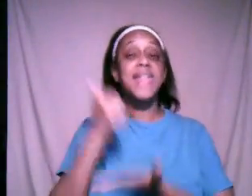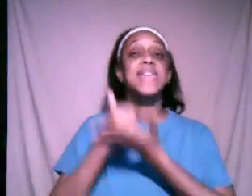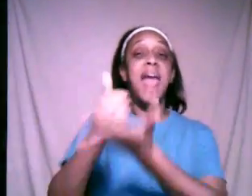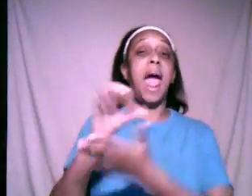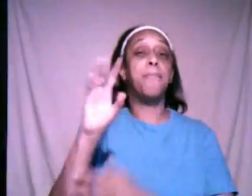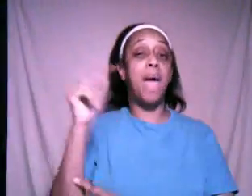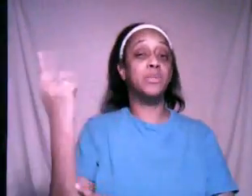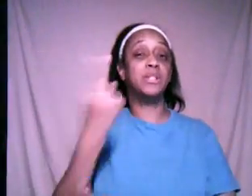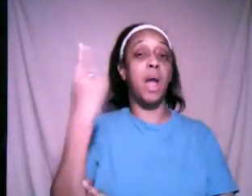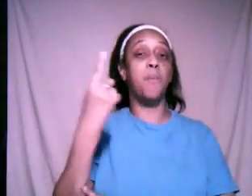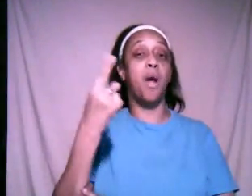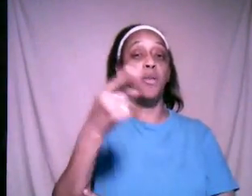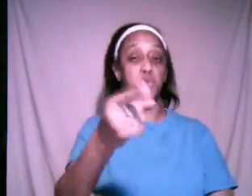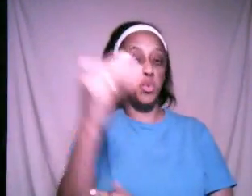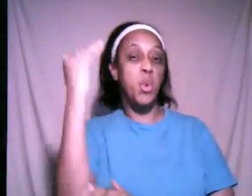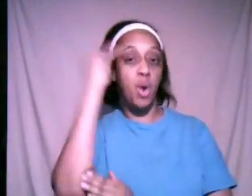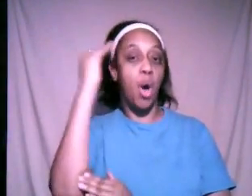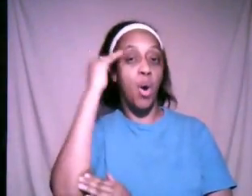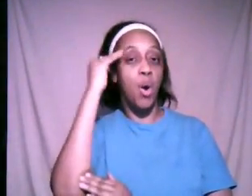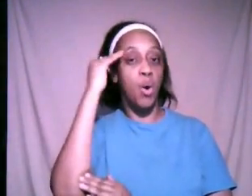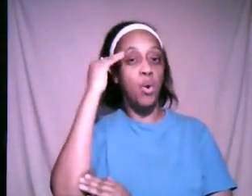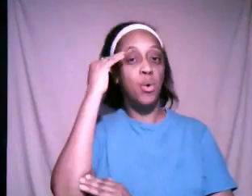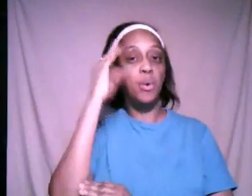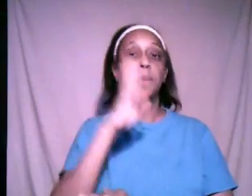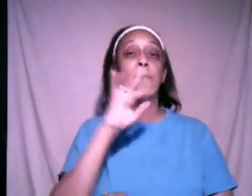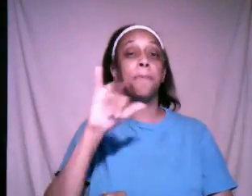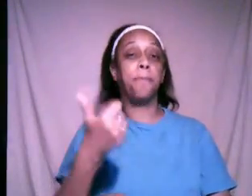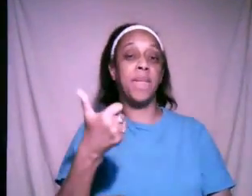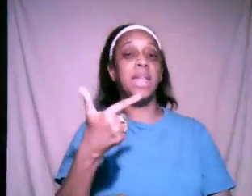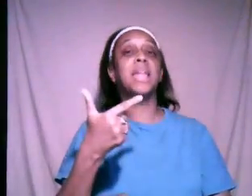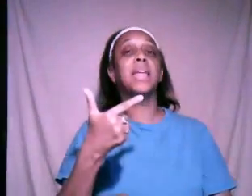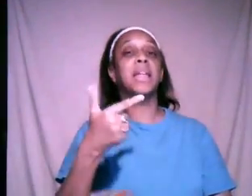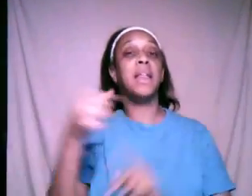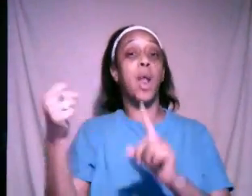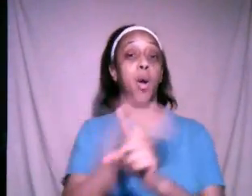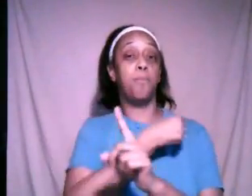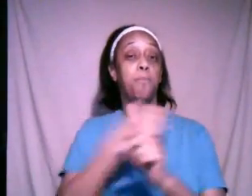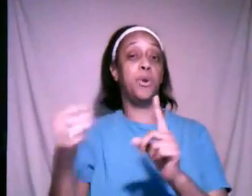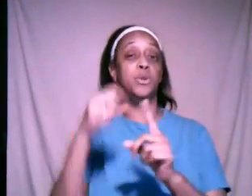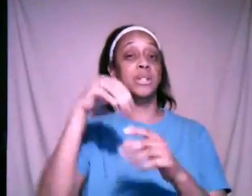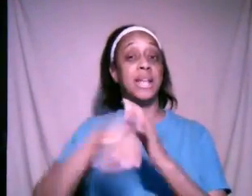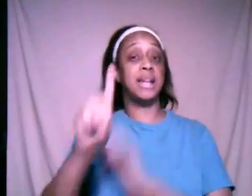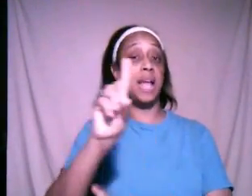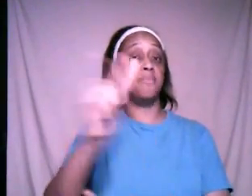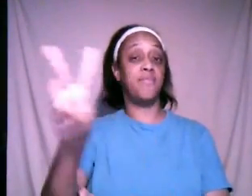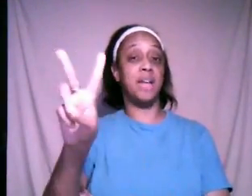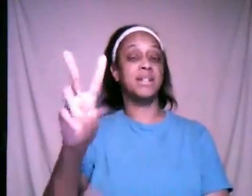someone you know being abused in DV!